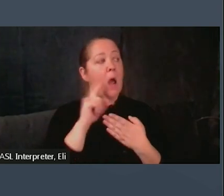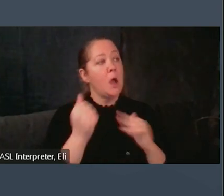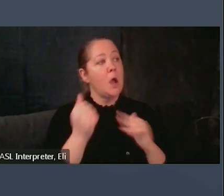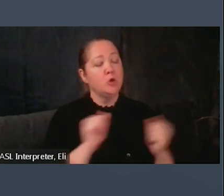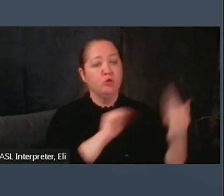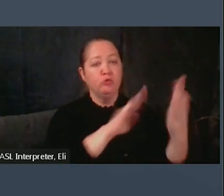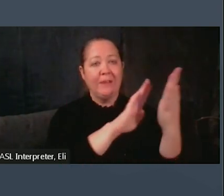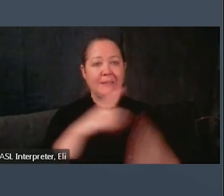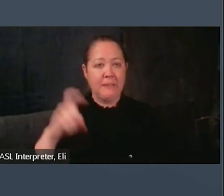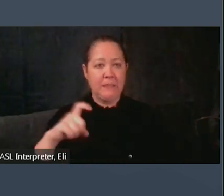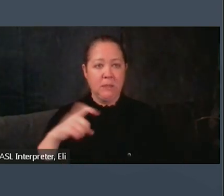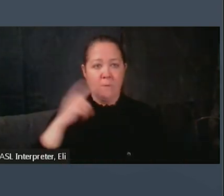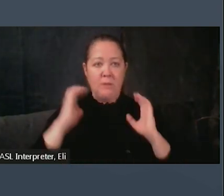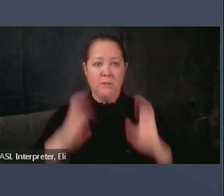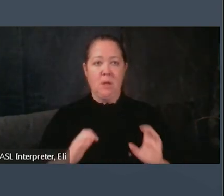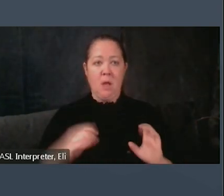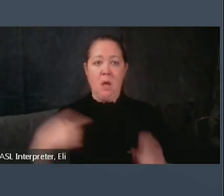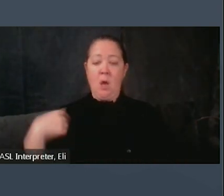We are not in opposition with that.